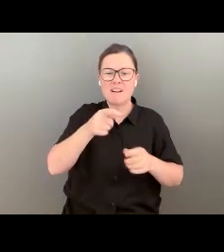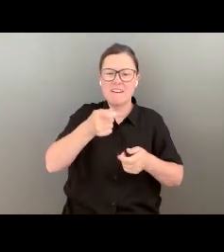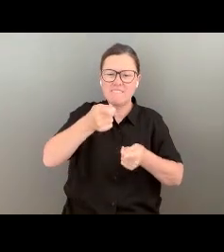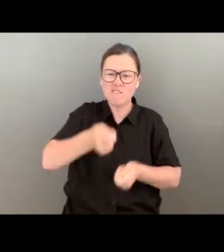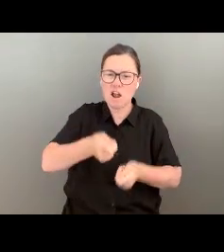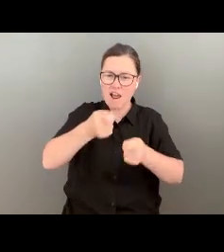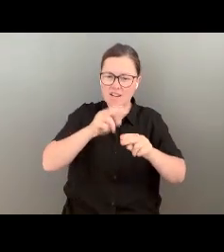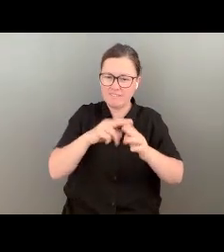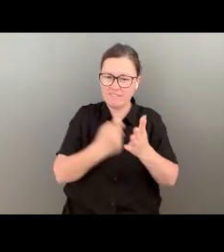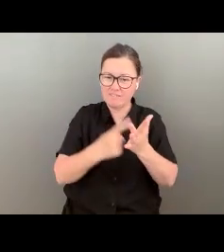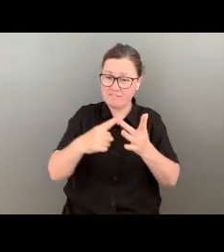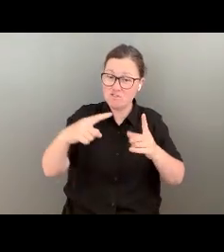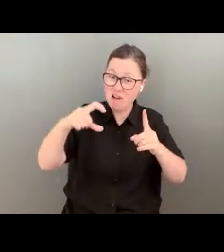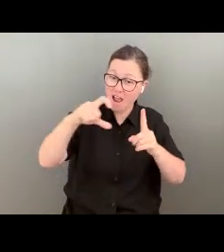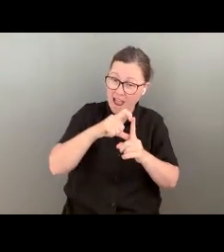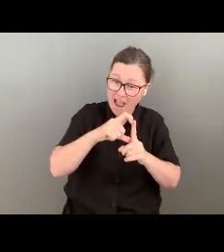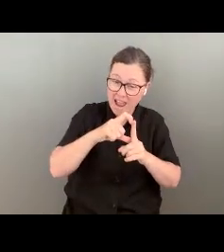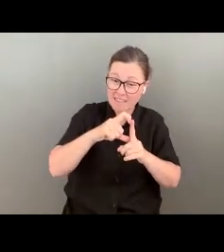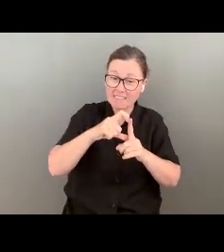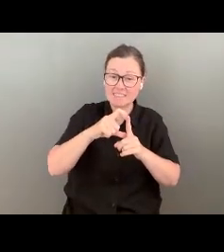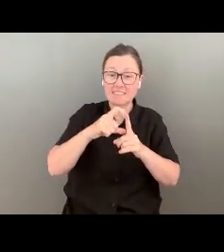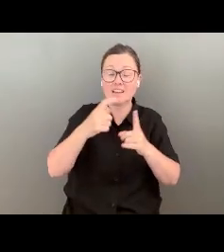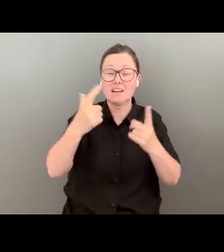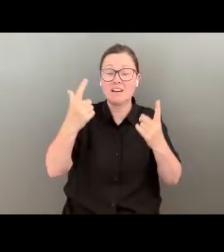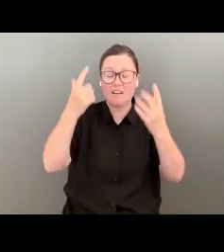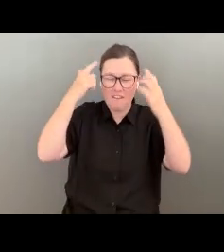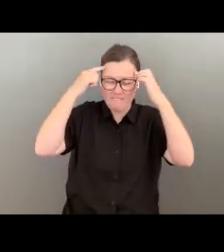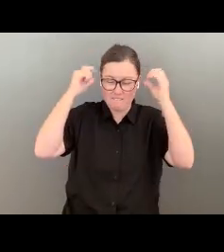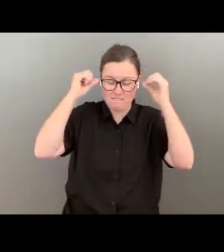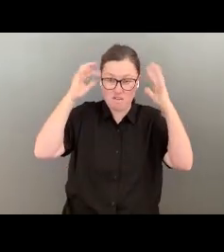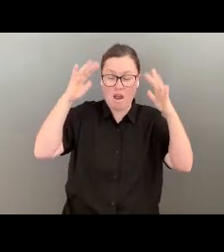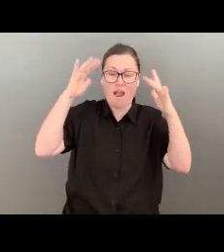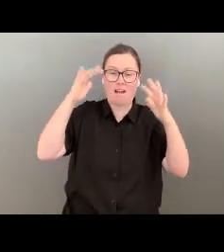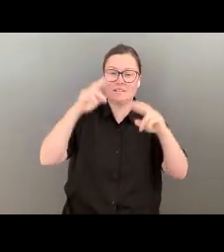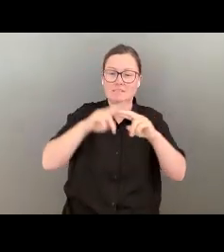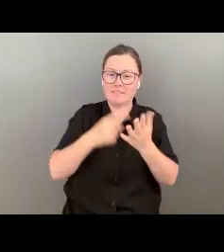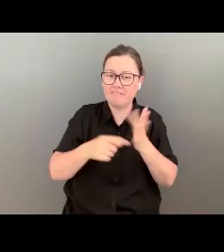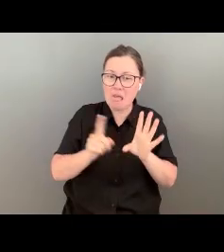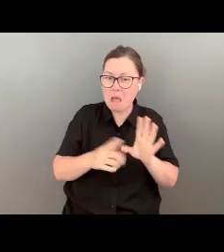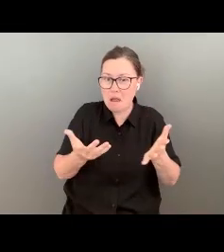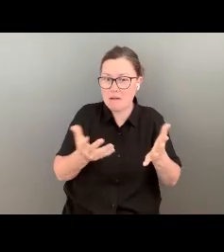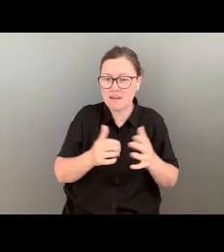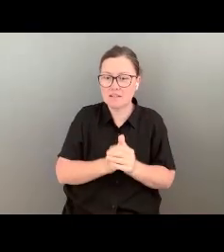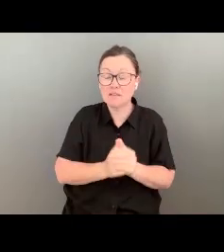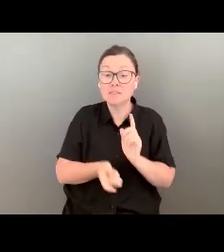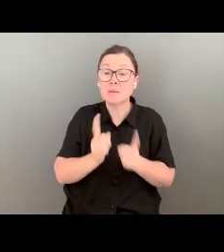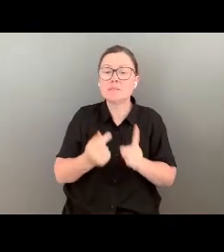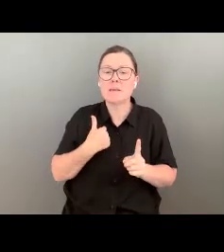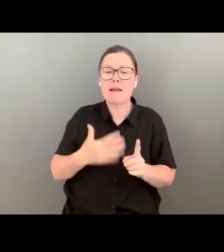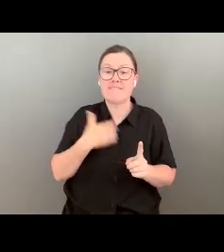Because I find myself very passionate at times burnt out, from this obsession of mine.